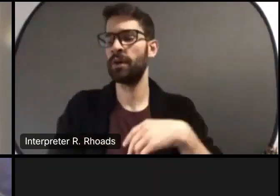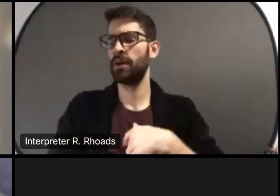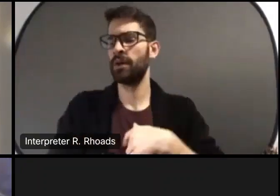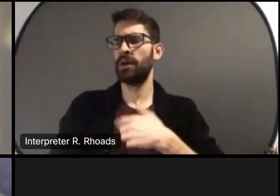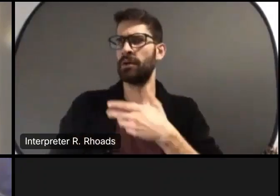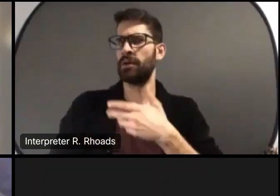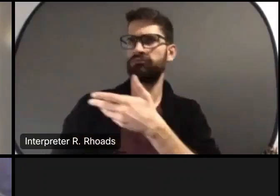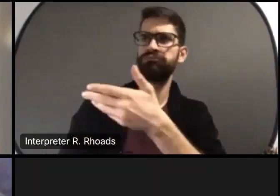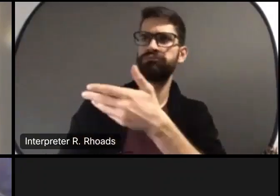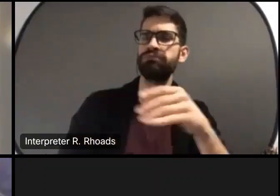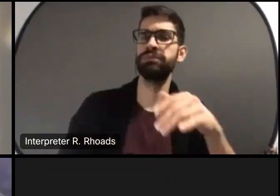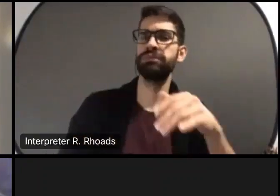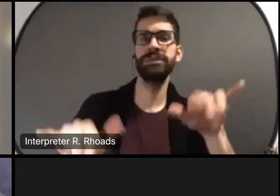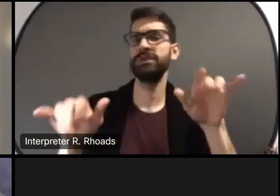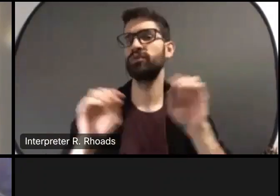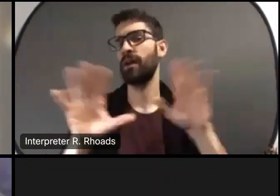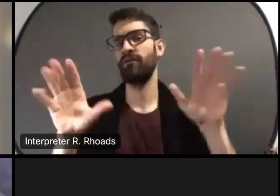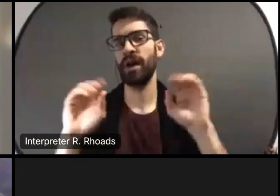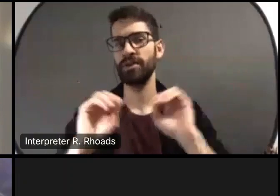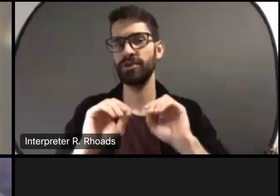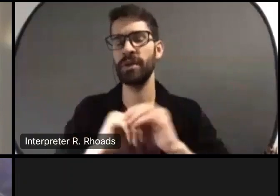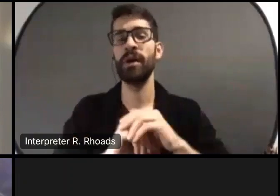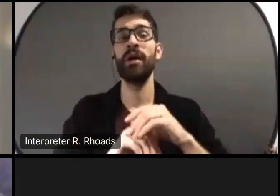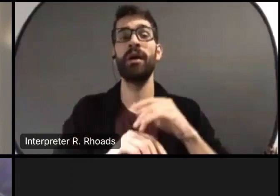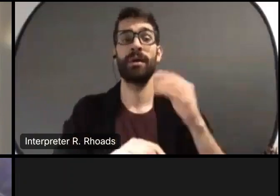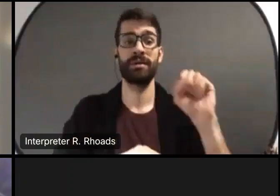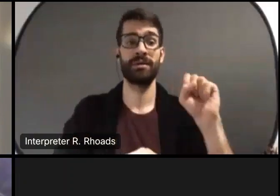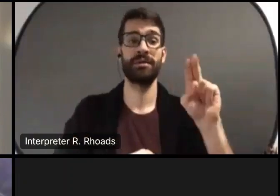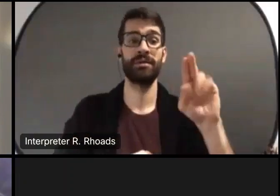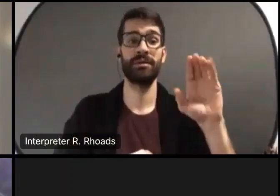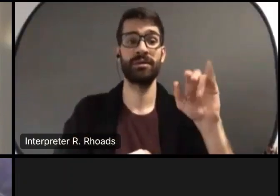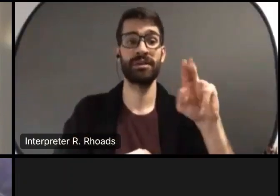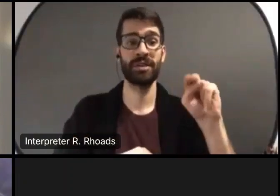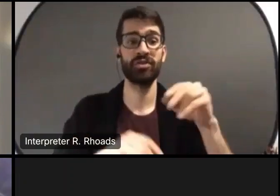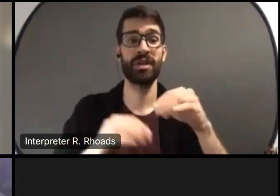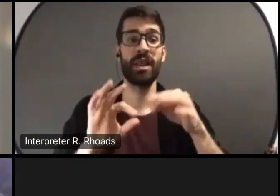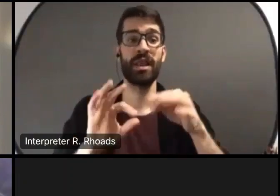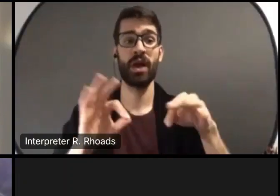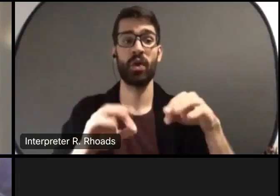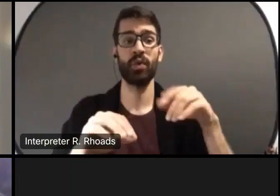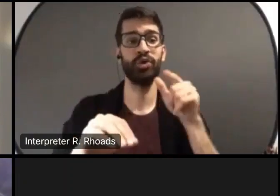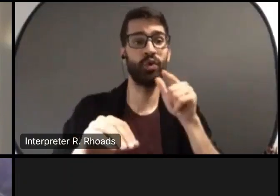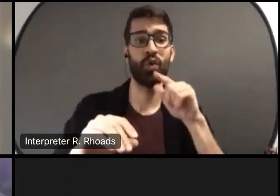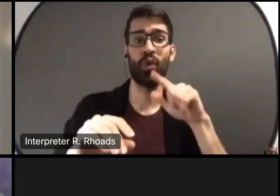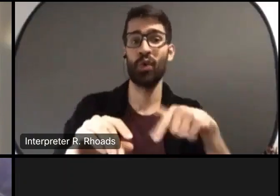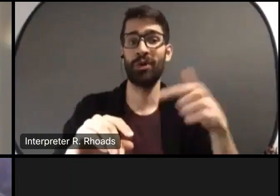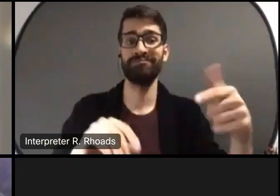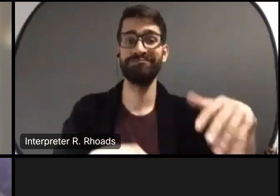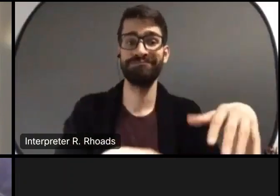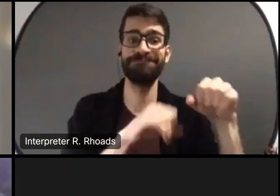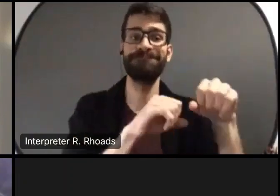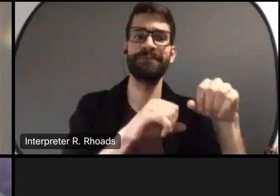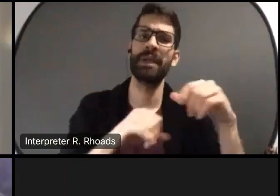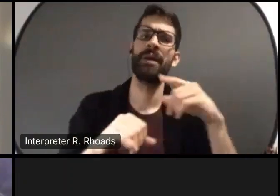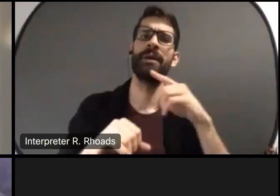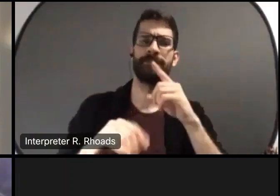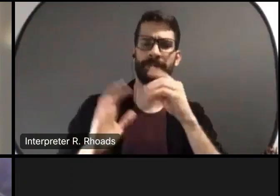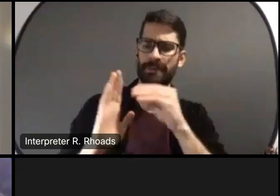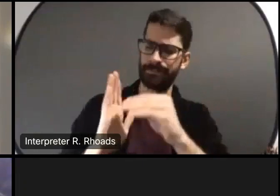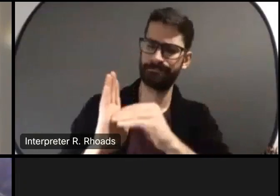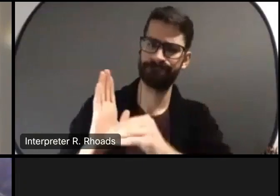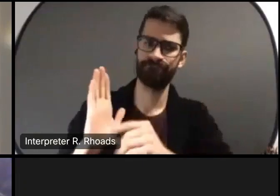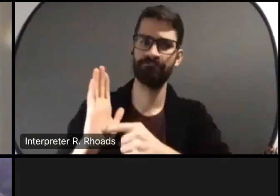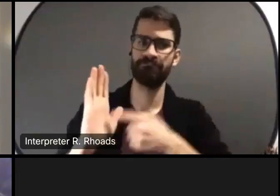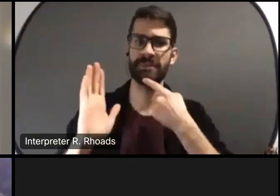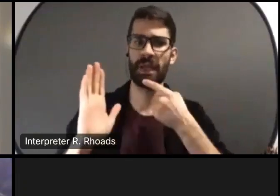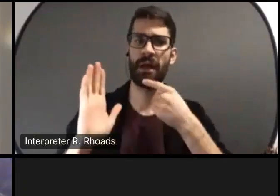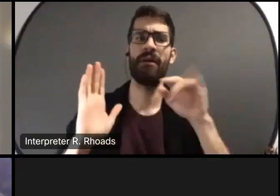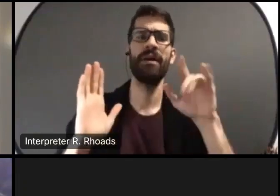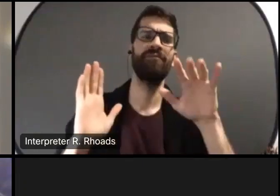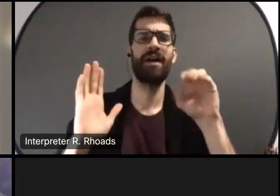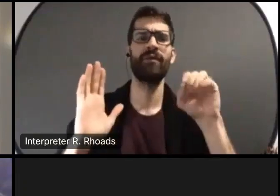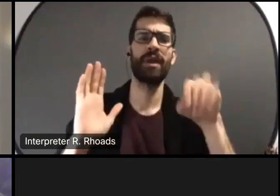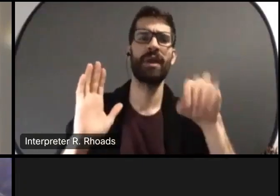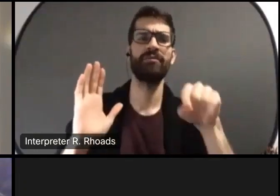clarification because the succession language and DC code section 1-309.51 says that and each ANC